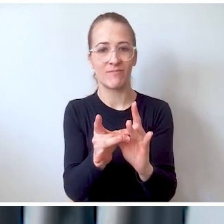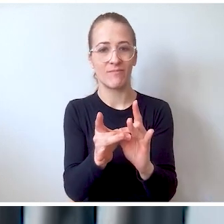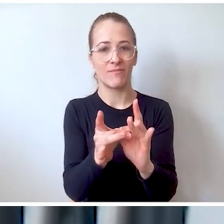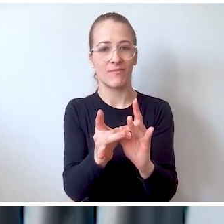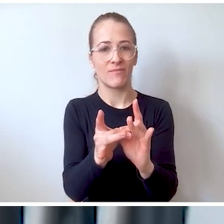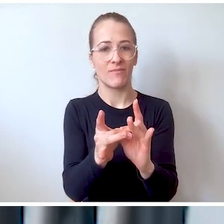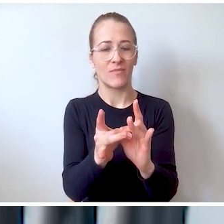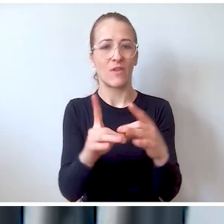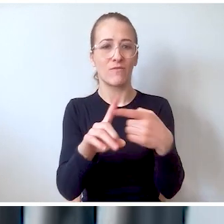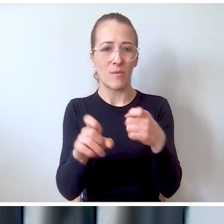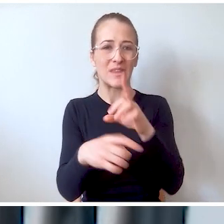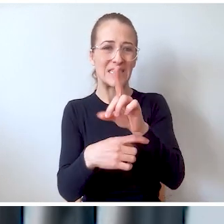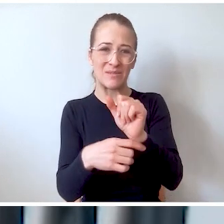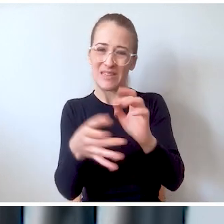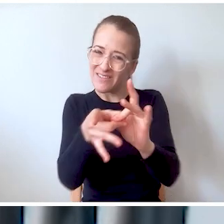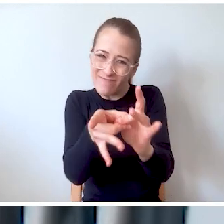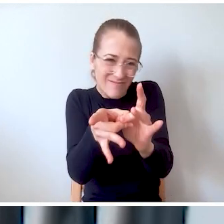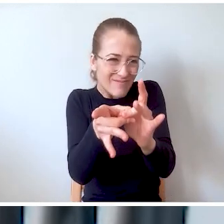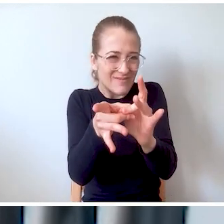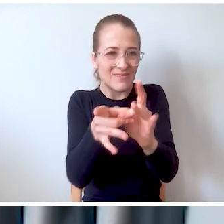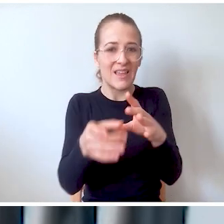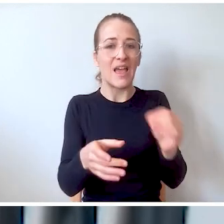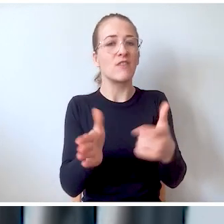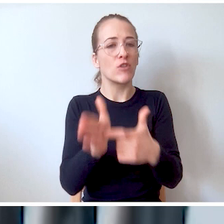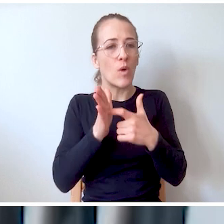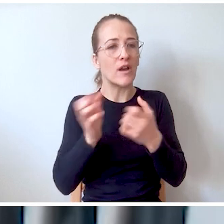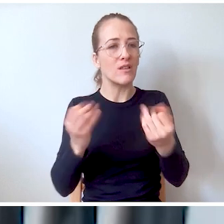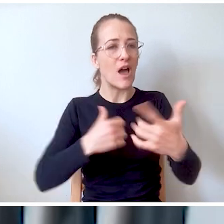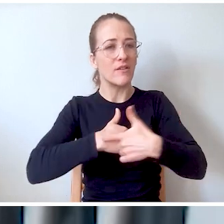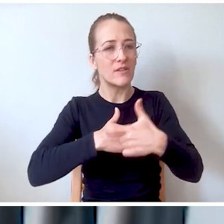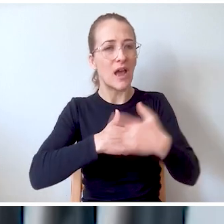from my disability. And it took me quite some time to say, "Okay,